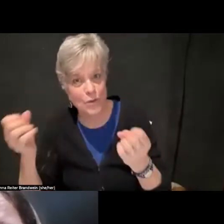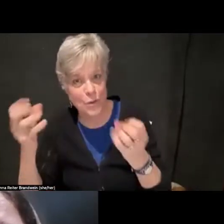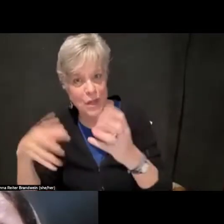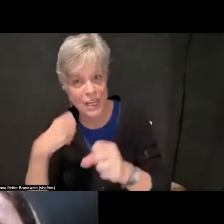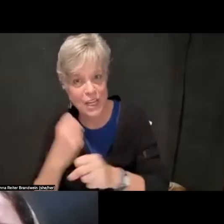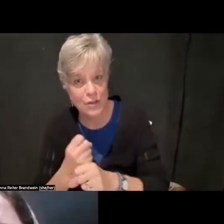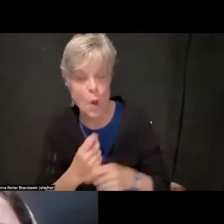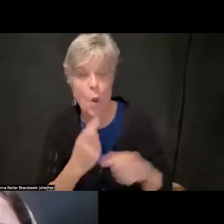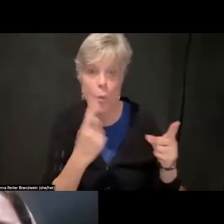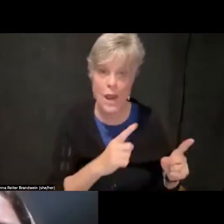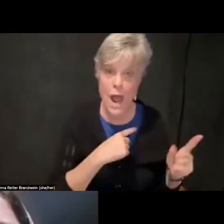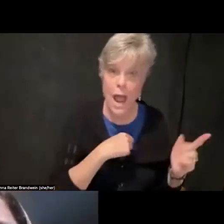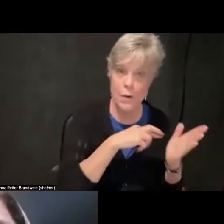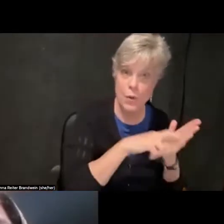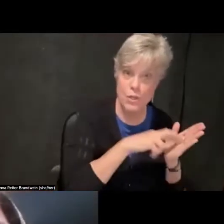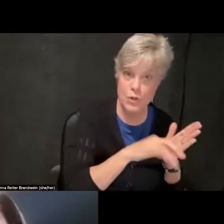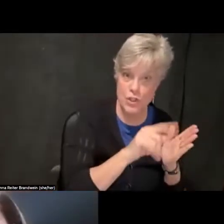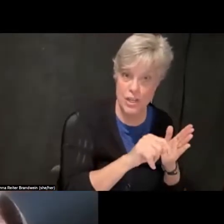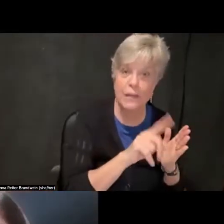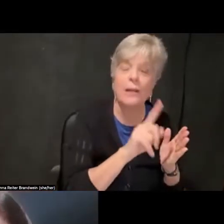So you were fighting the battle of it being brand new